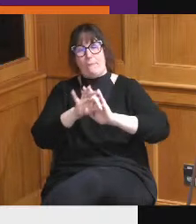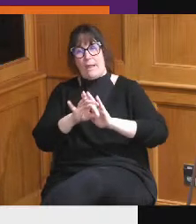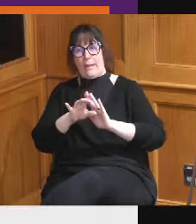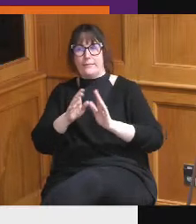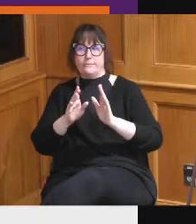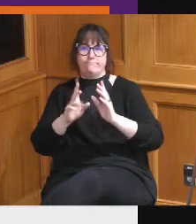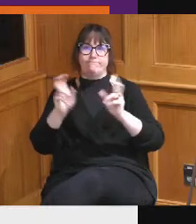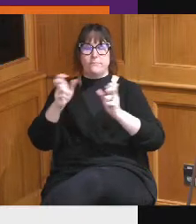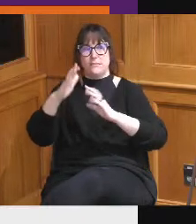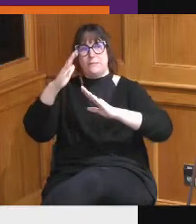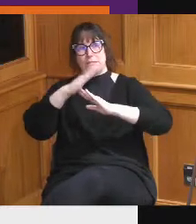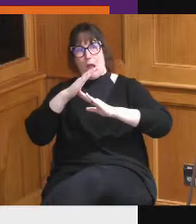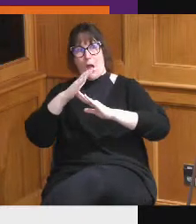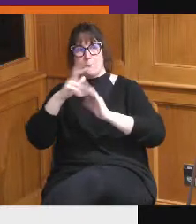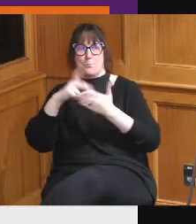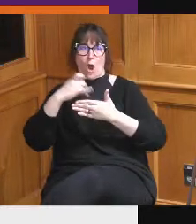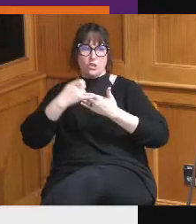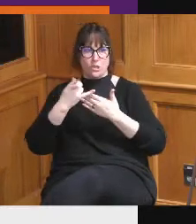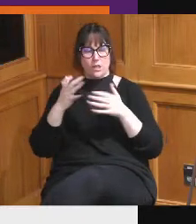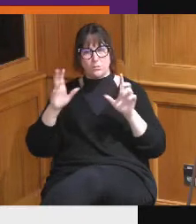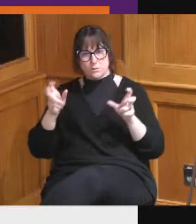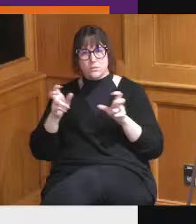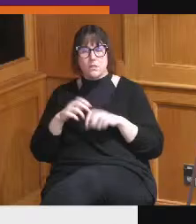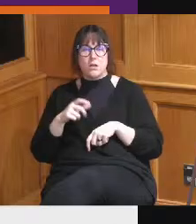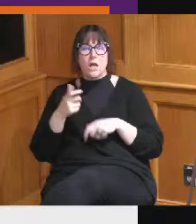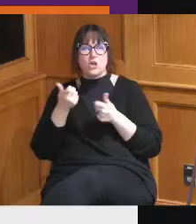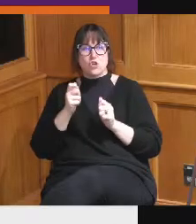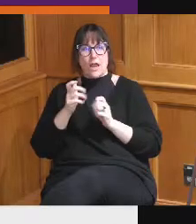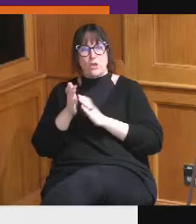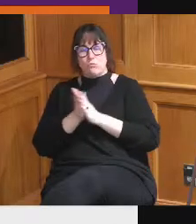on mixed up income and focusing on sort of innovation essentially with the new structures and